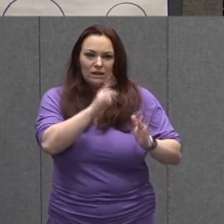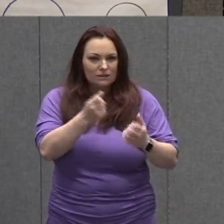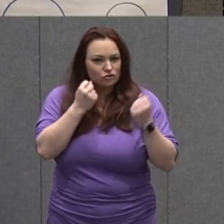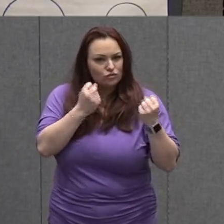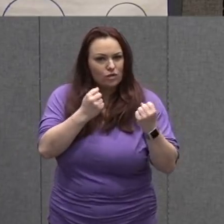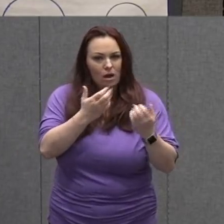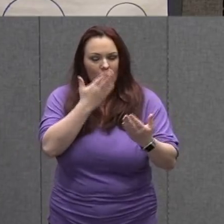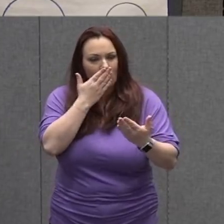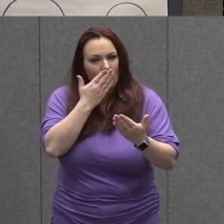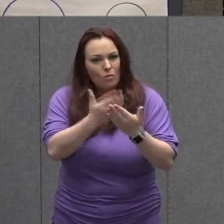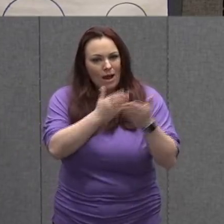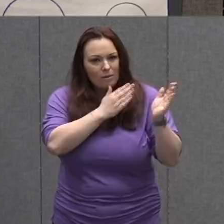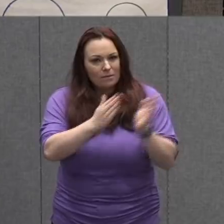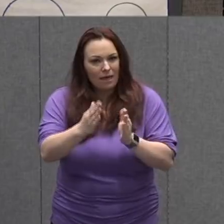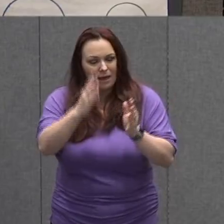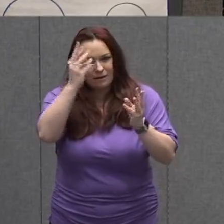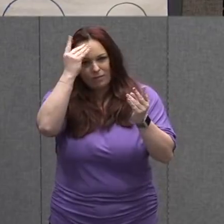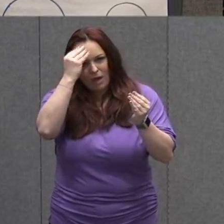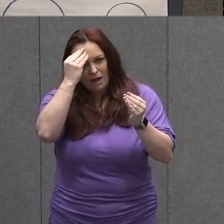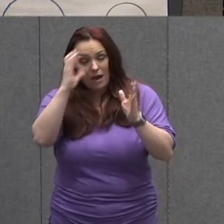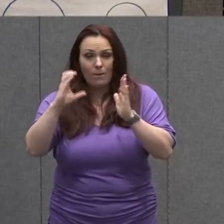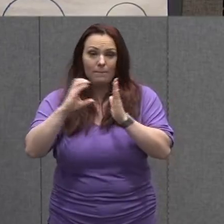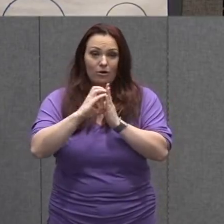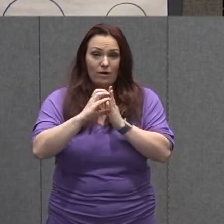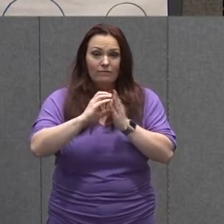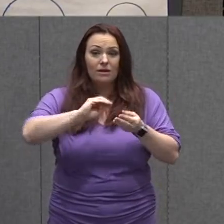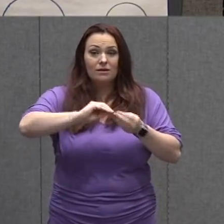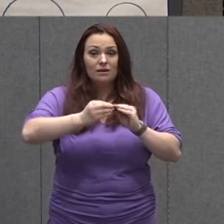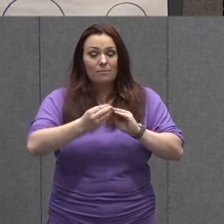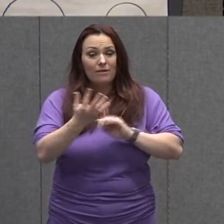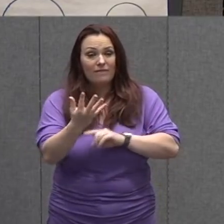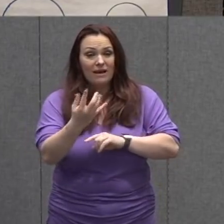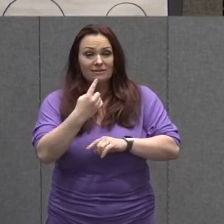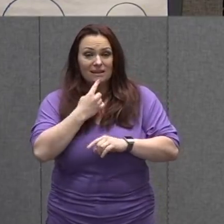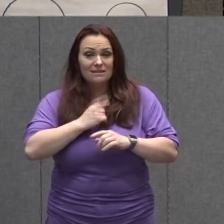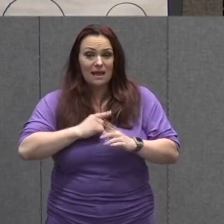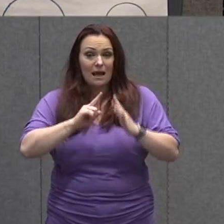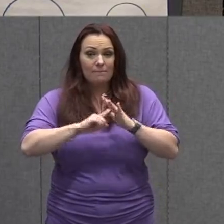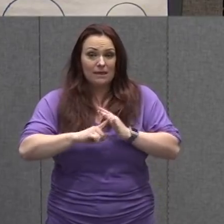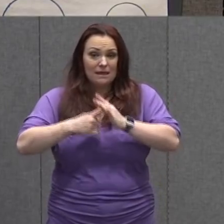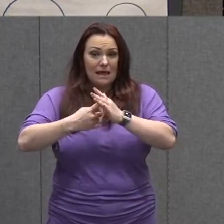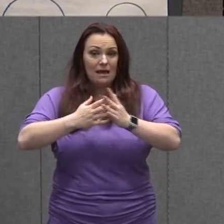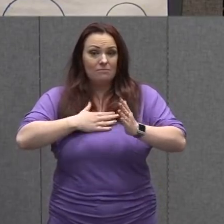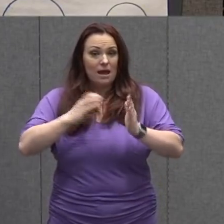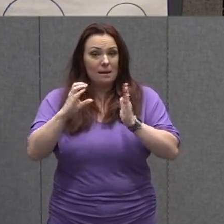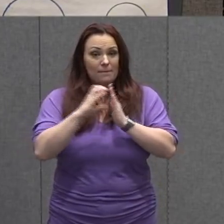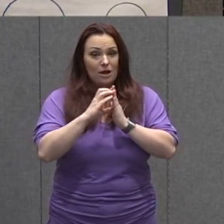So number five says "I began my paragraph "with a topic sentence," include,